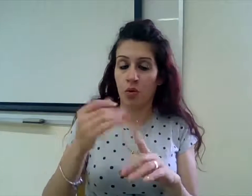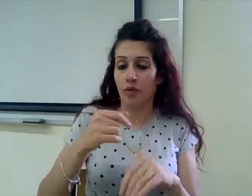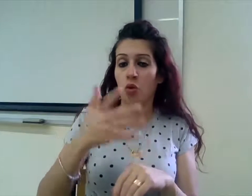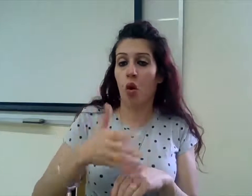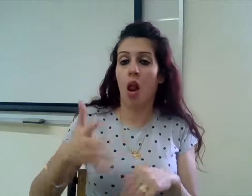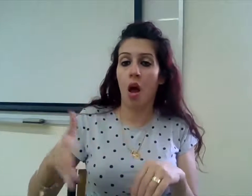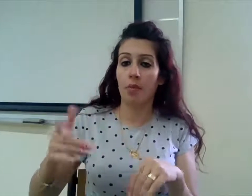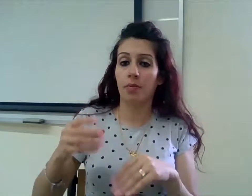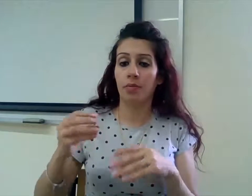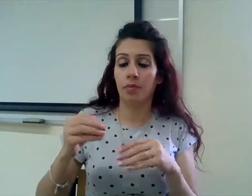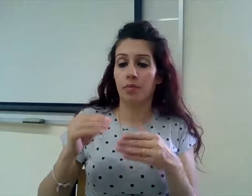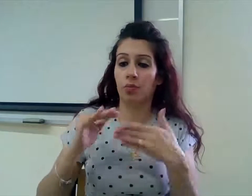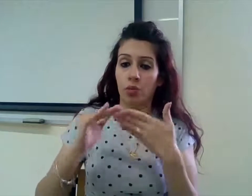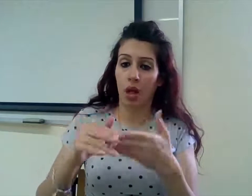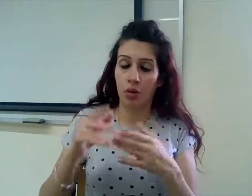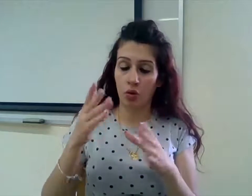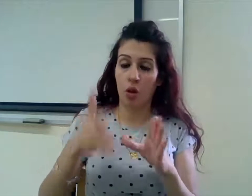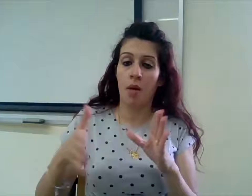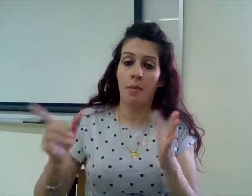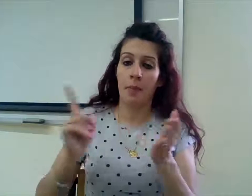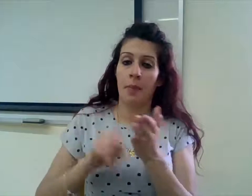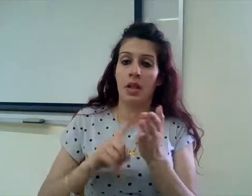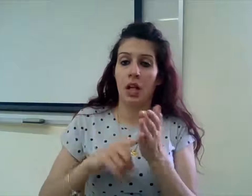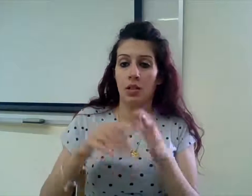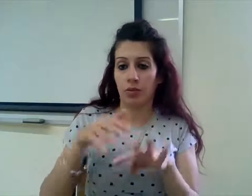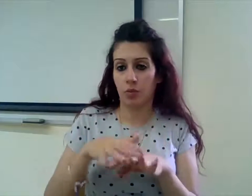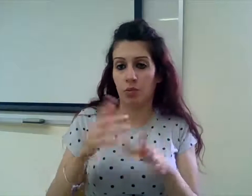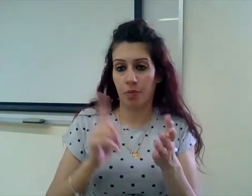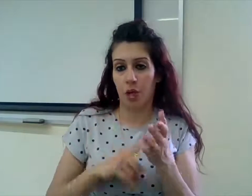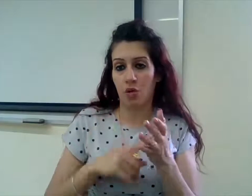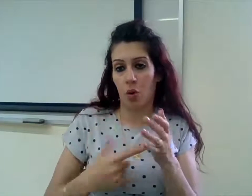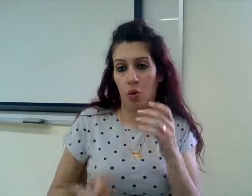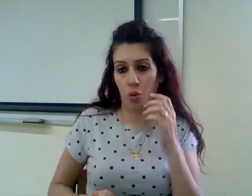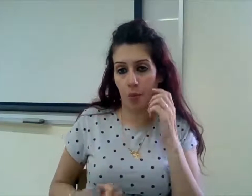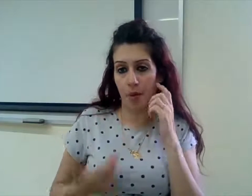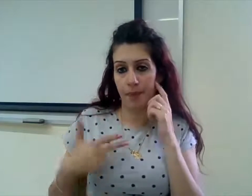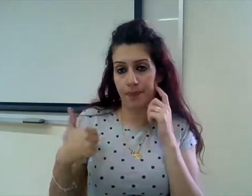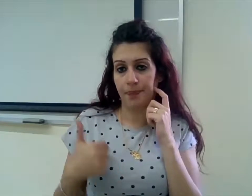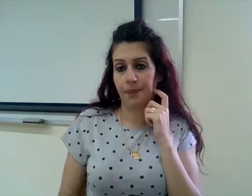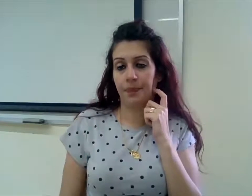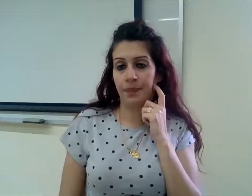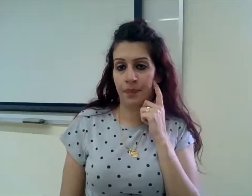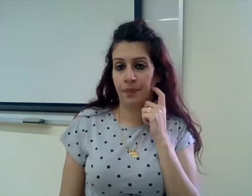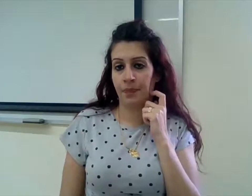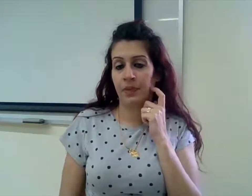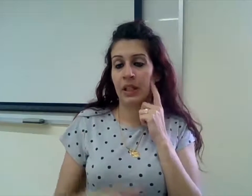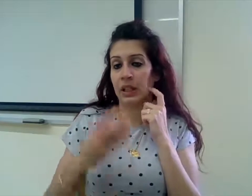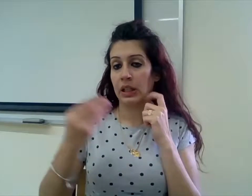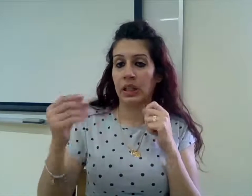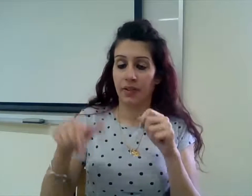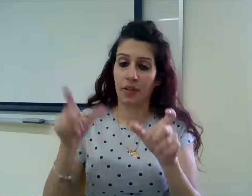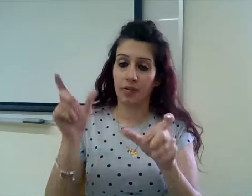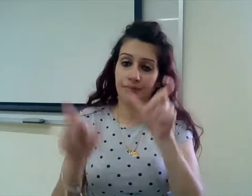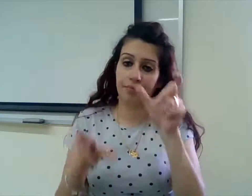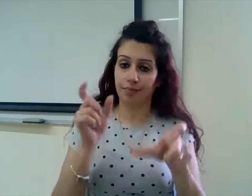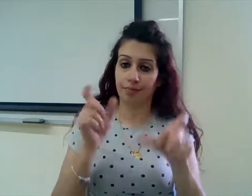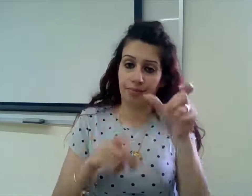the survey so David here you are thank you Sabine yes indeed who had a few